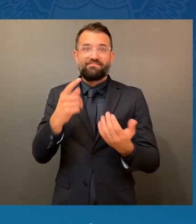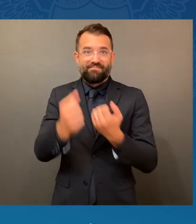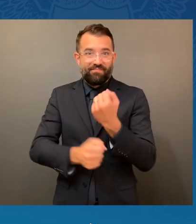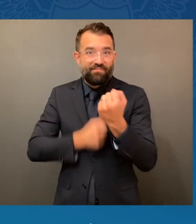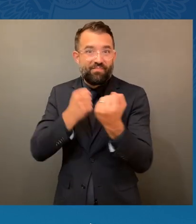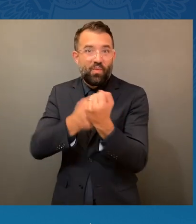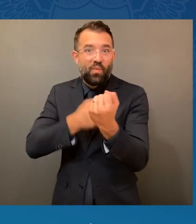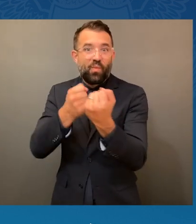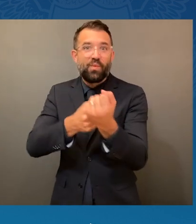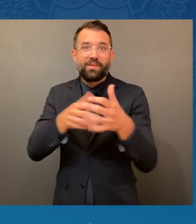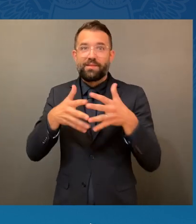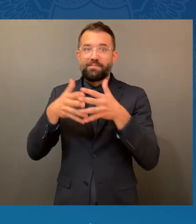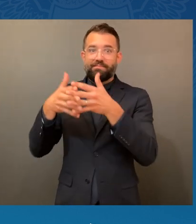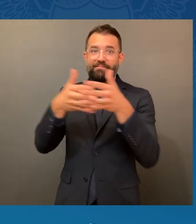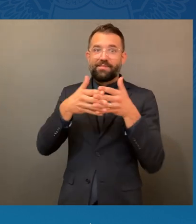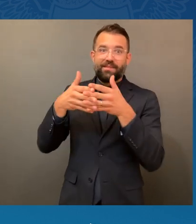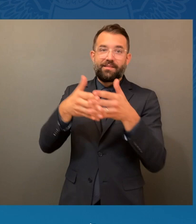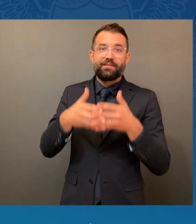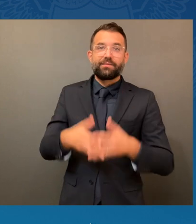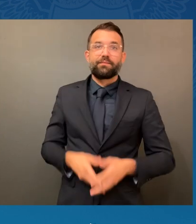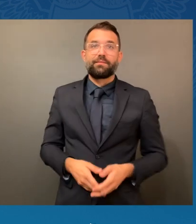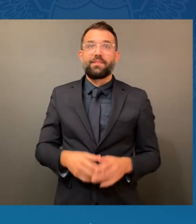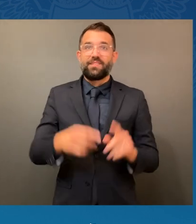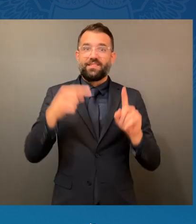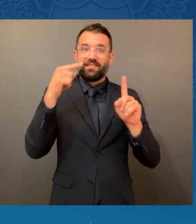And to them, therefore, we are eternally grateful.